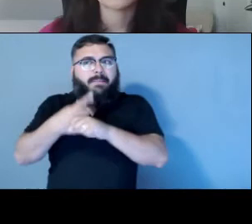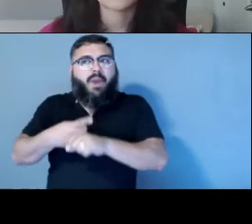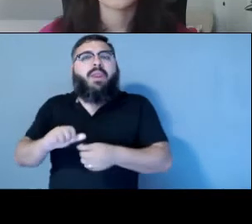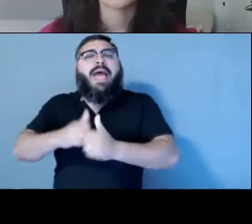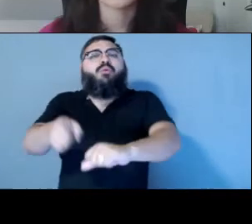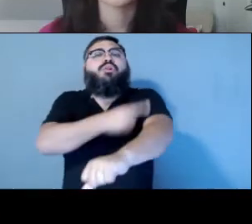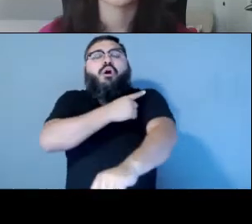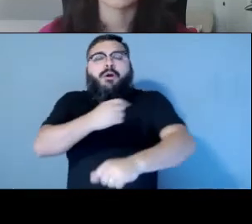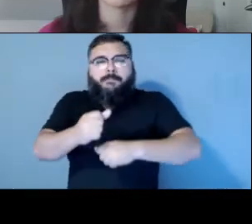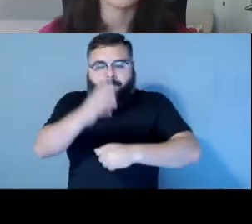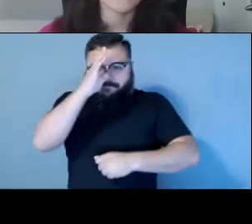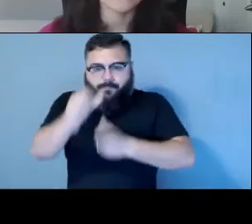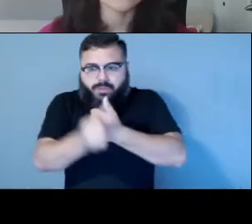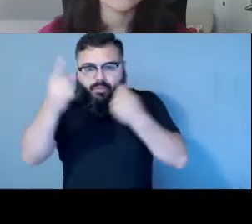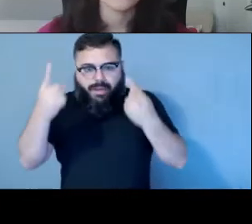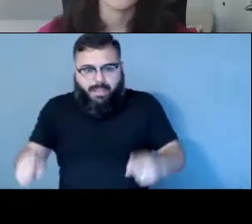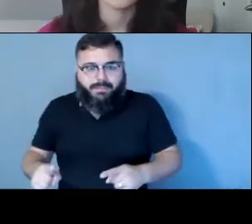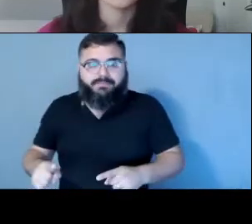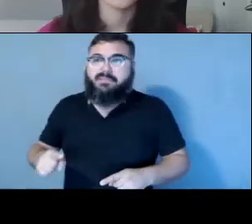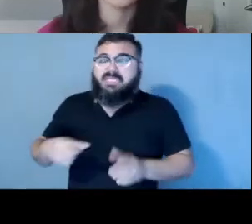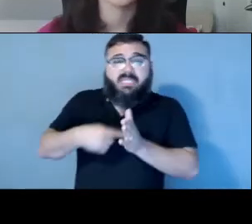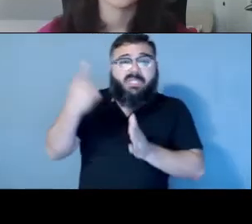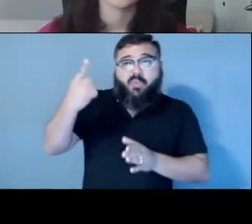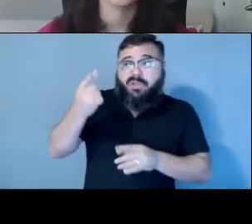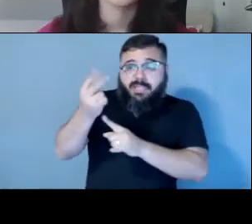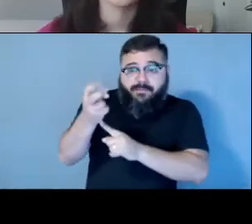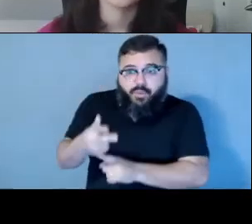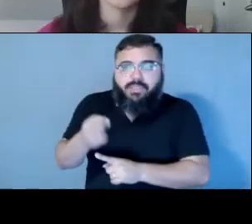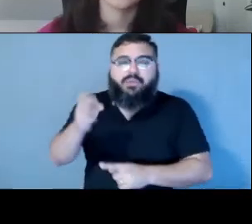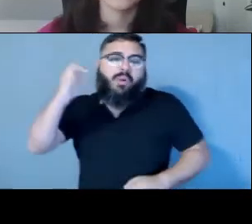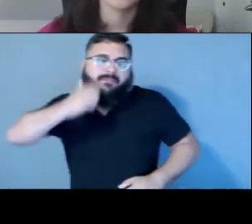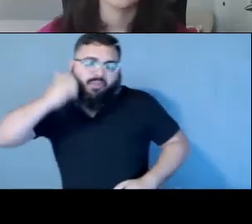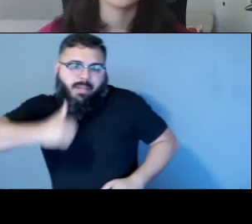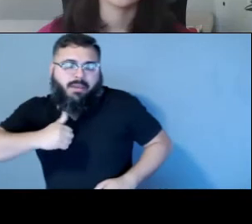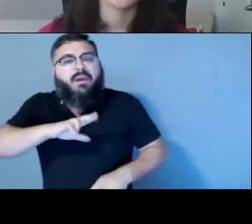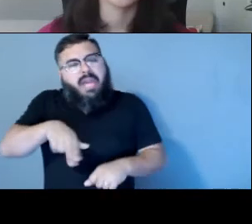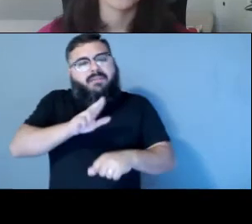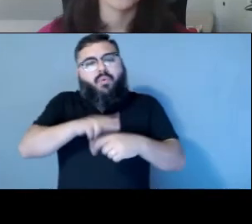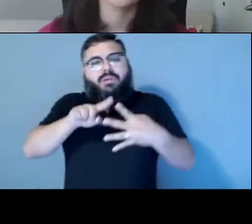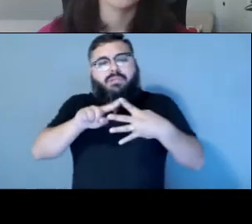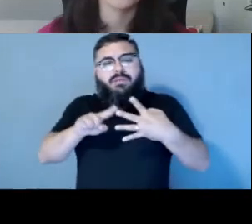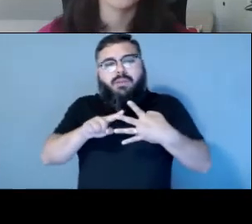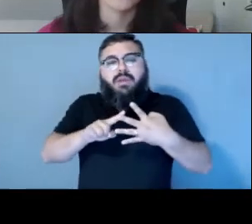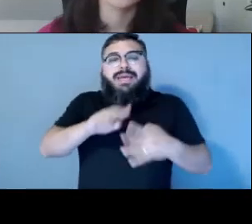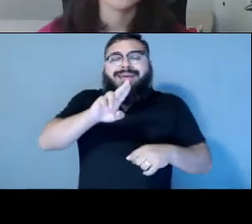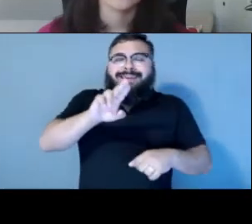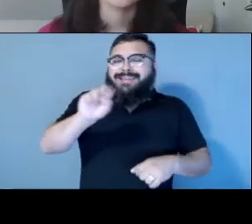that it might be a threat or is it every day? Also, of course, the nature and severity of the potential harm from the threat,